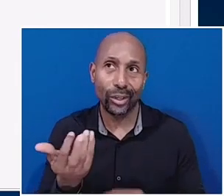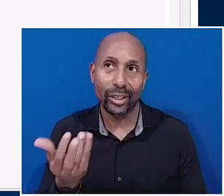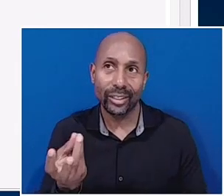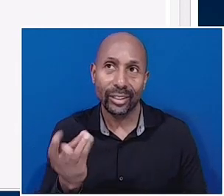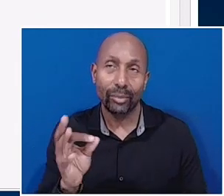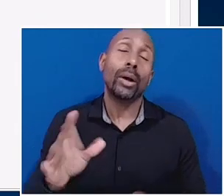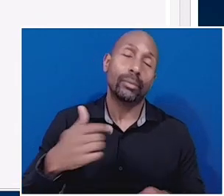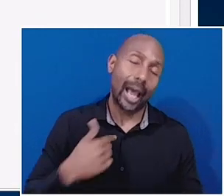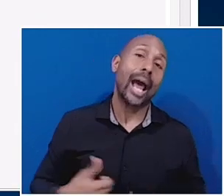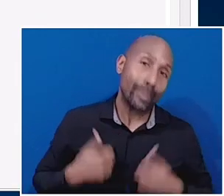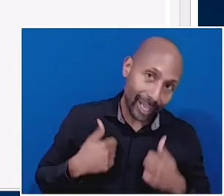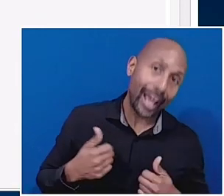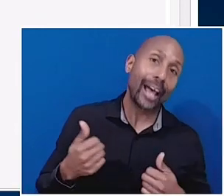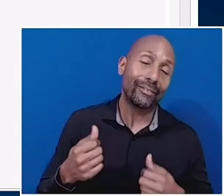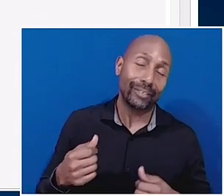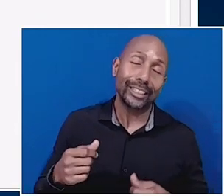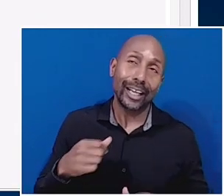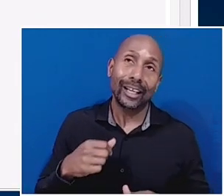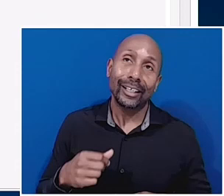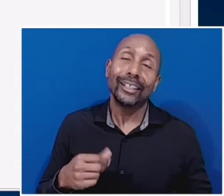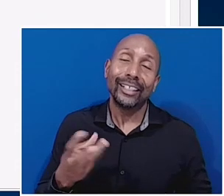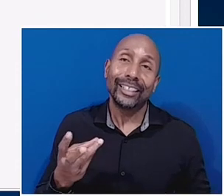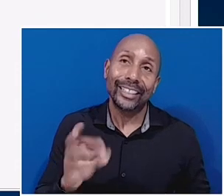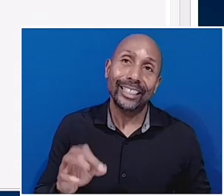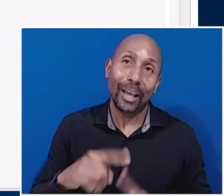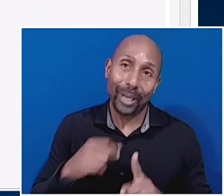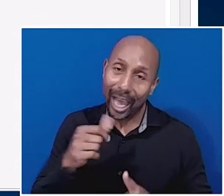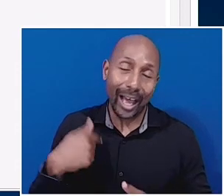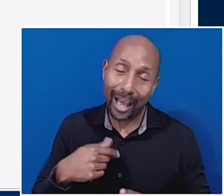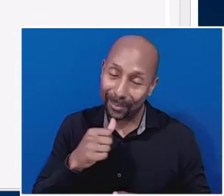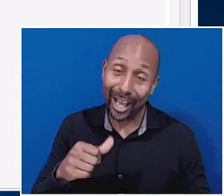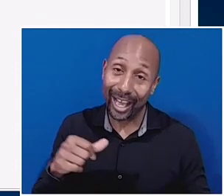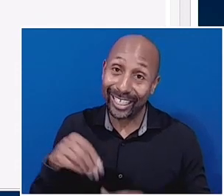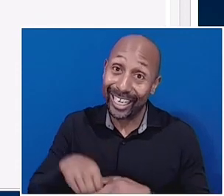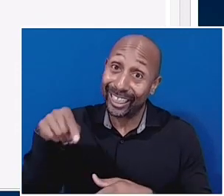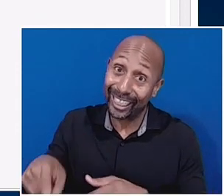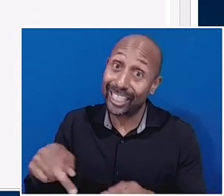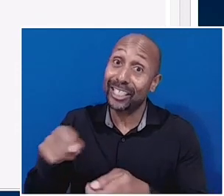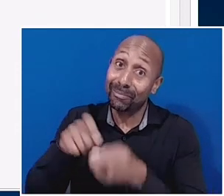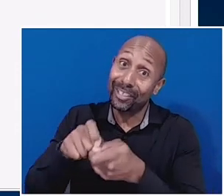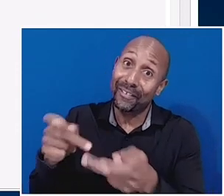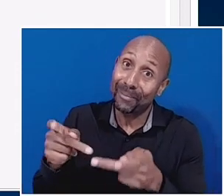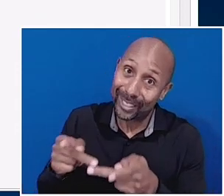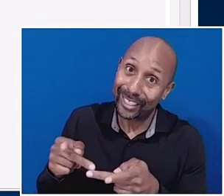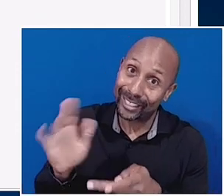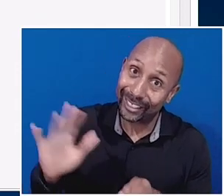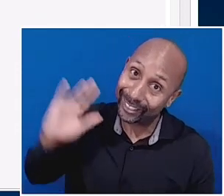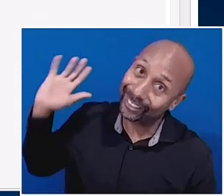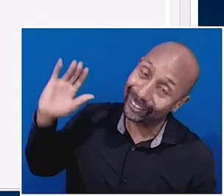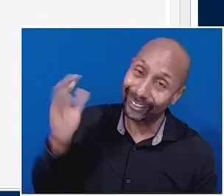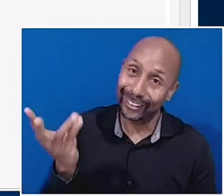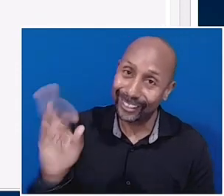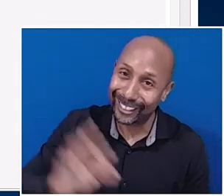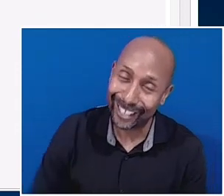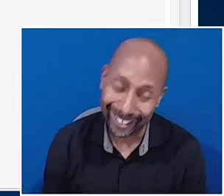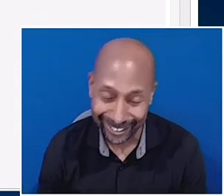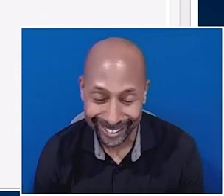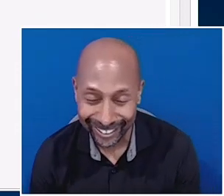I wasn't doing this particular job. ten years before that, but I